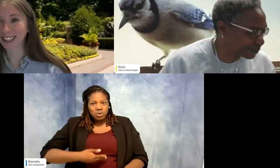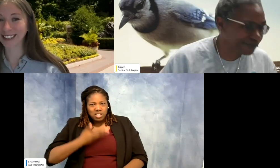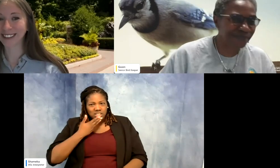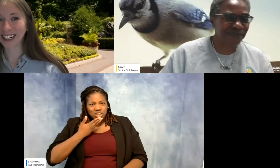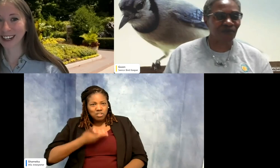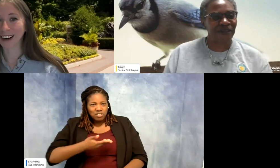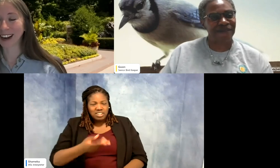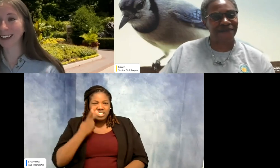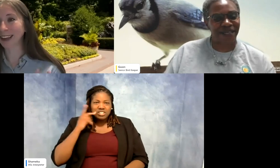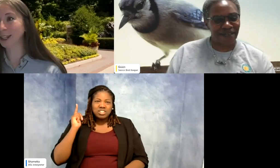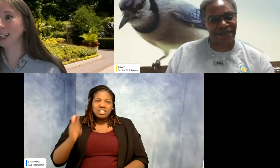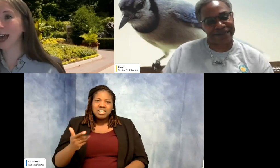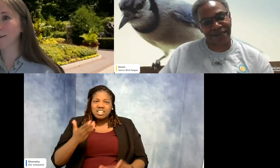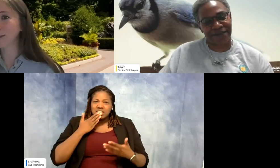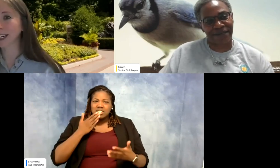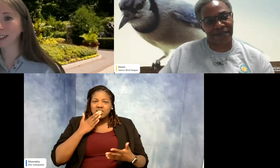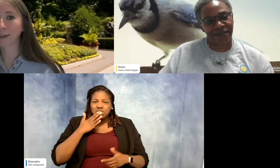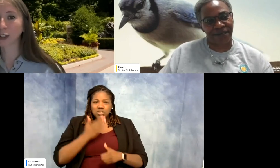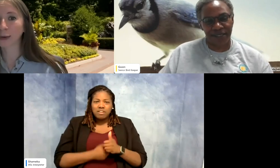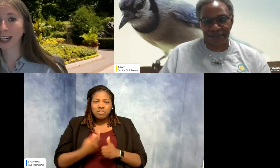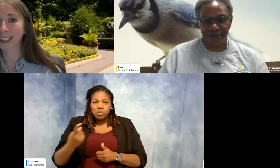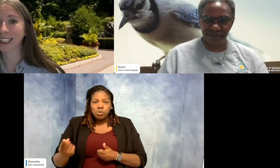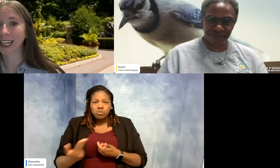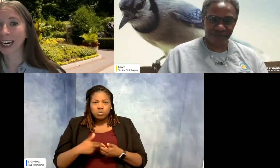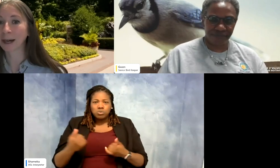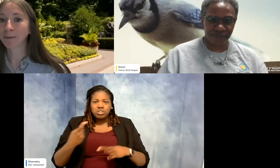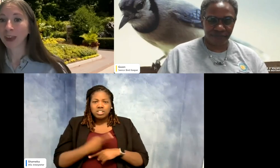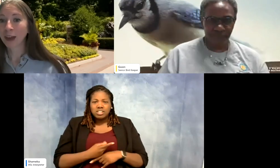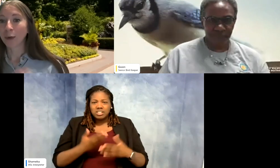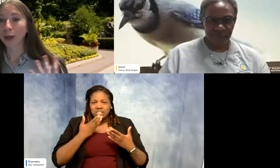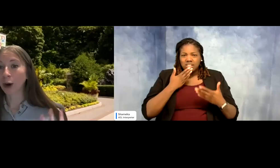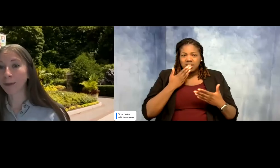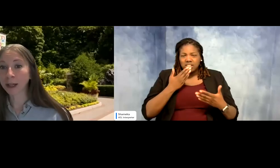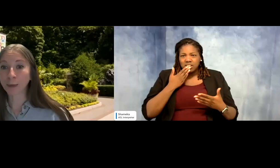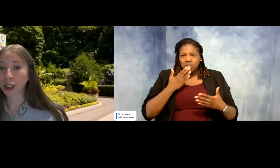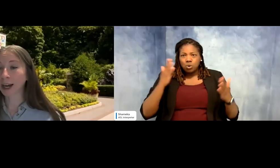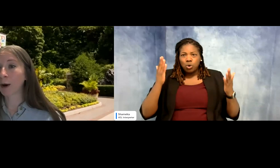Shellie: I'll see you later. And thank you to everybody else for joining us today. We hope that you will check out